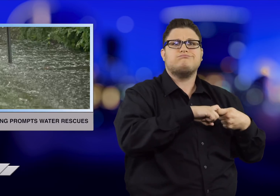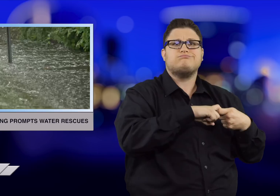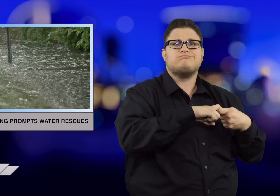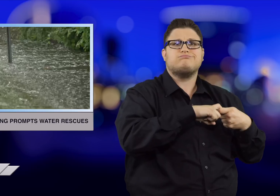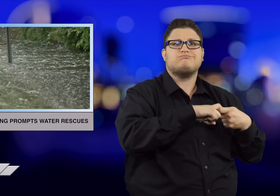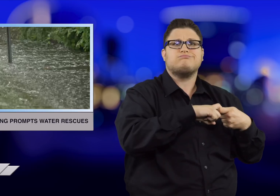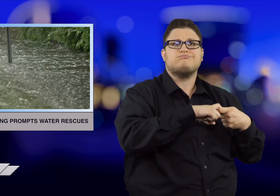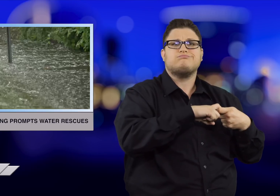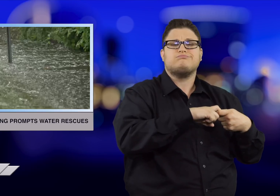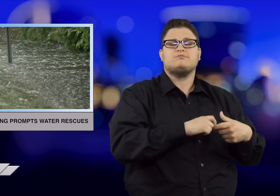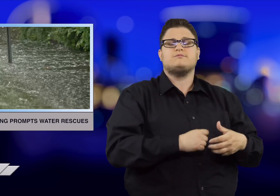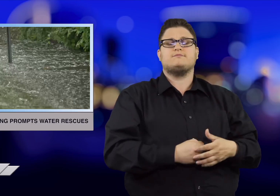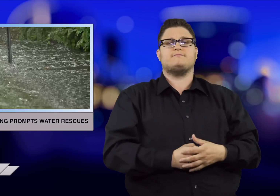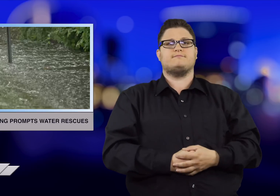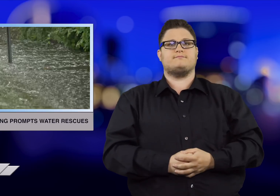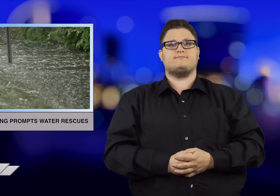slow the recovery.